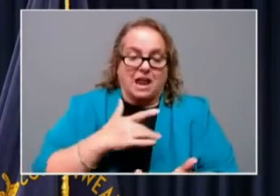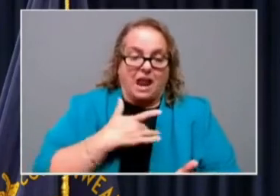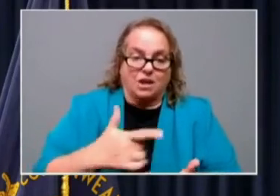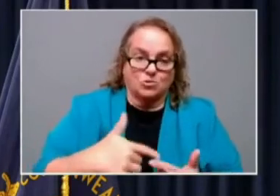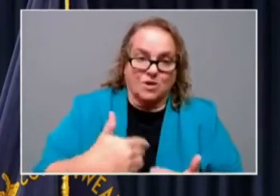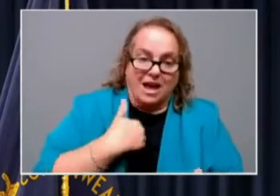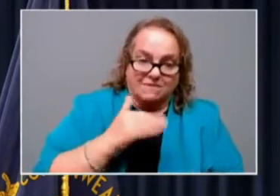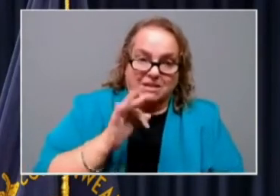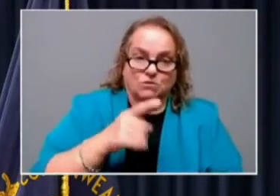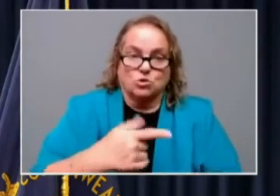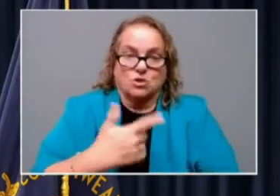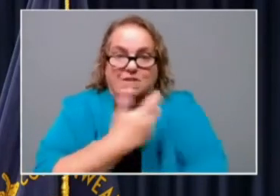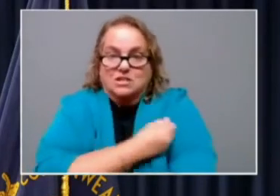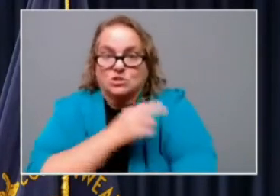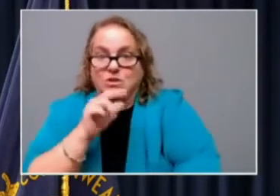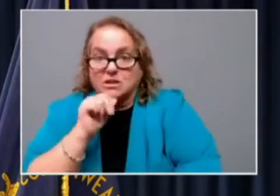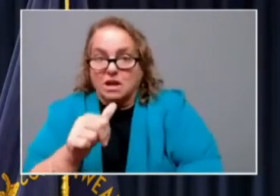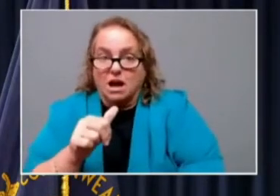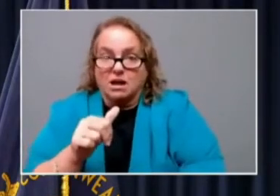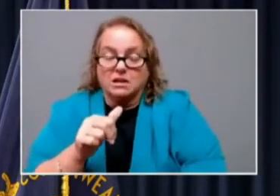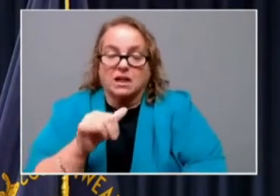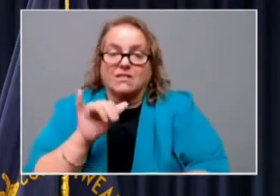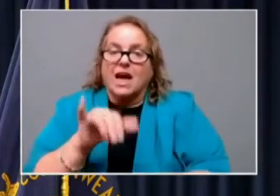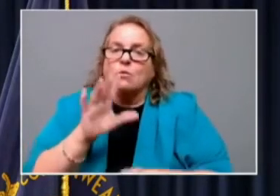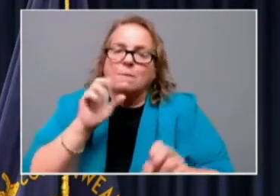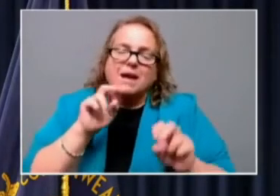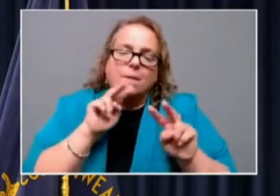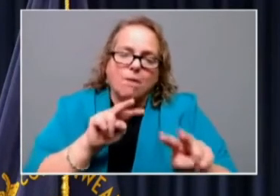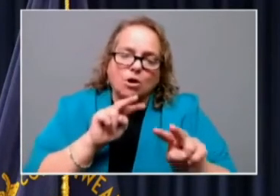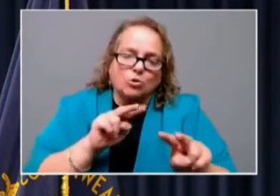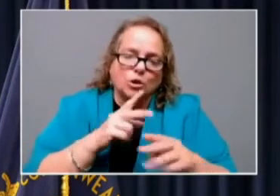would just be a monitoring program throughout state government. Certainly